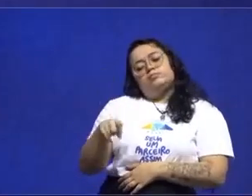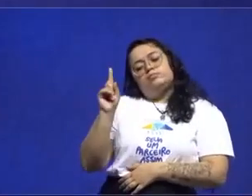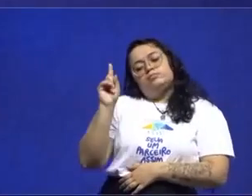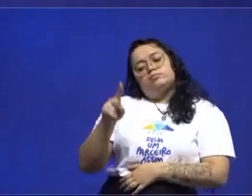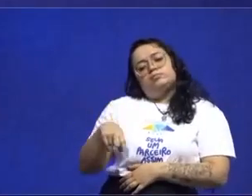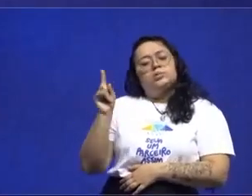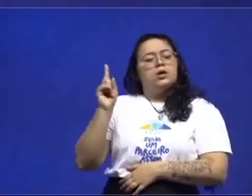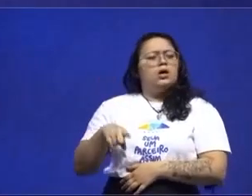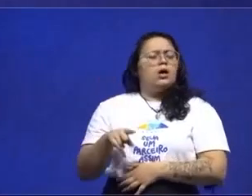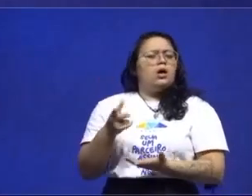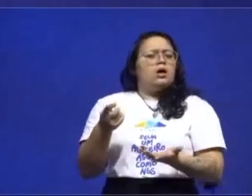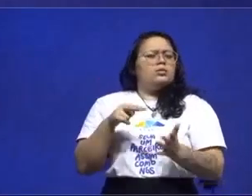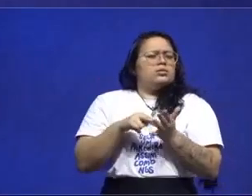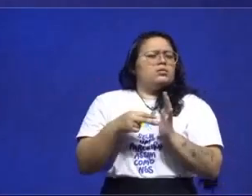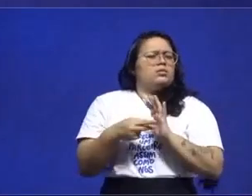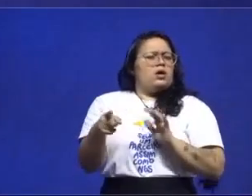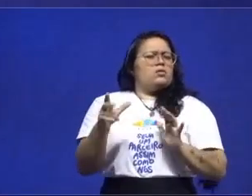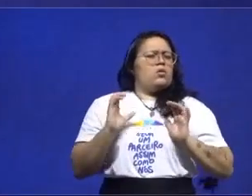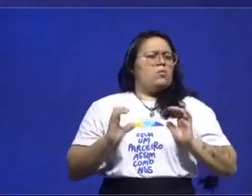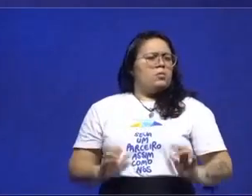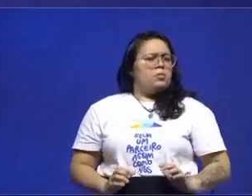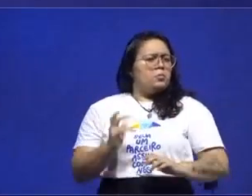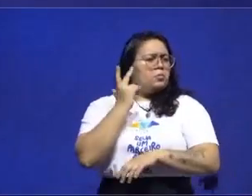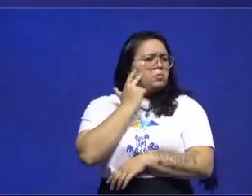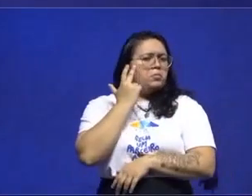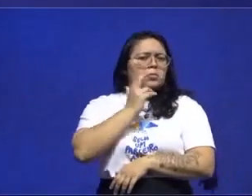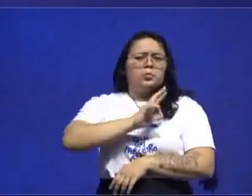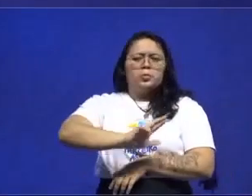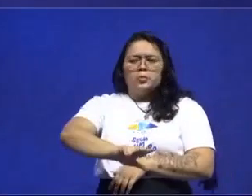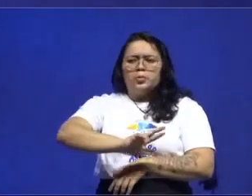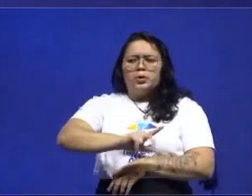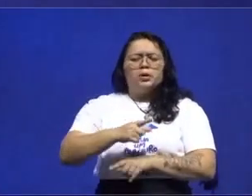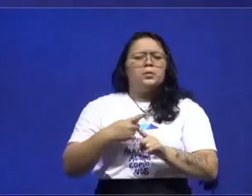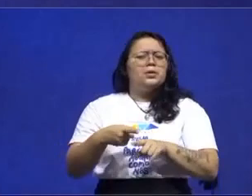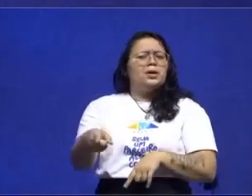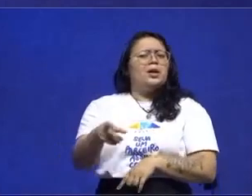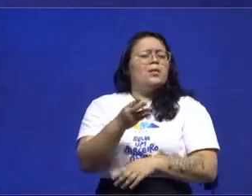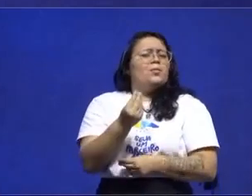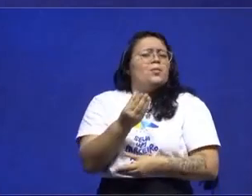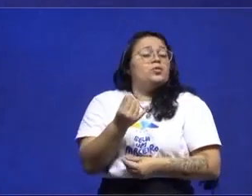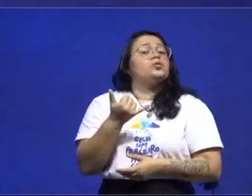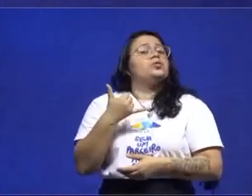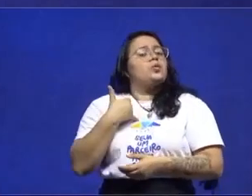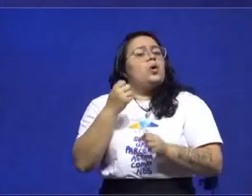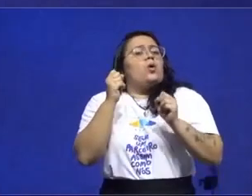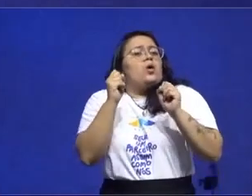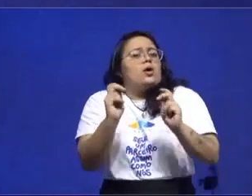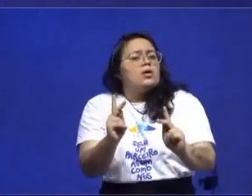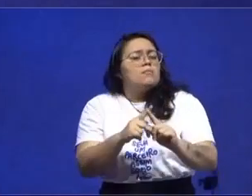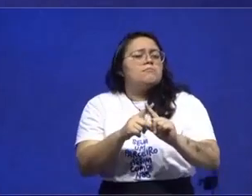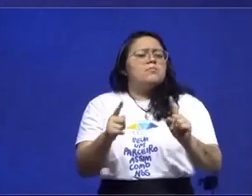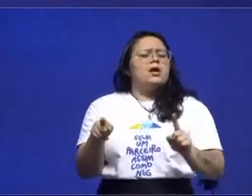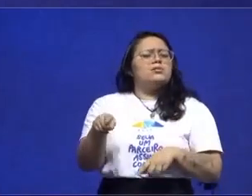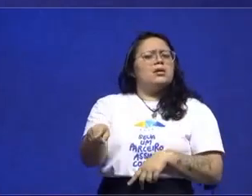is not a common behavior for a baby even though she's very young there's only one type of way to